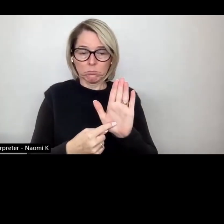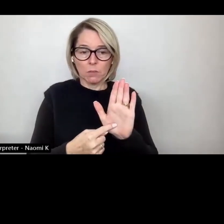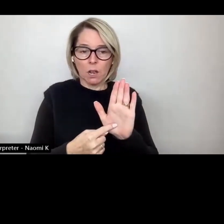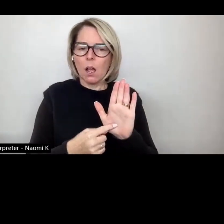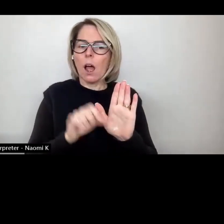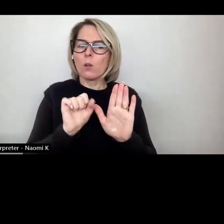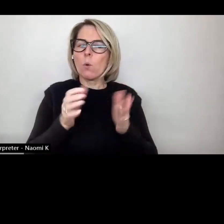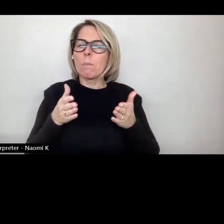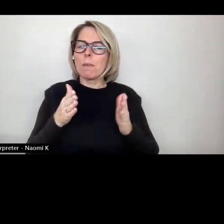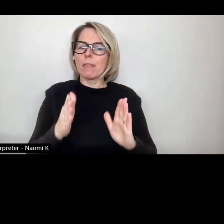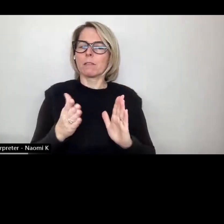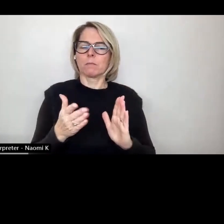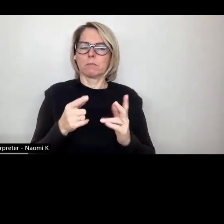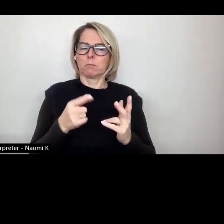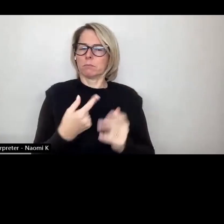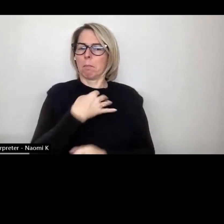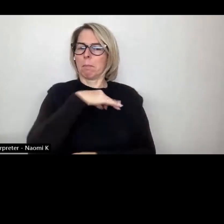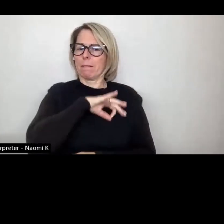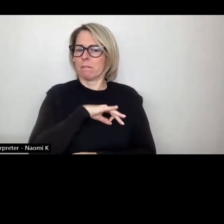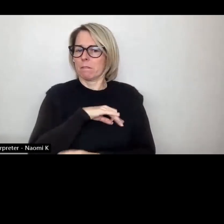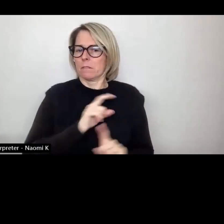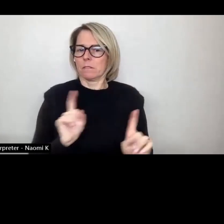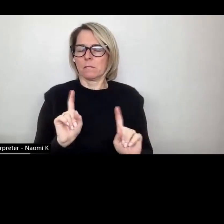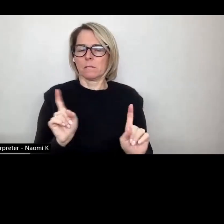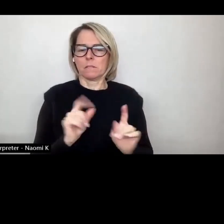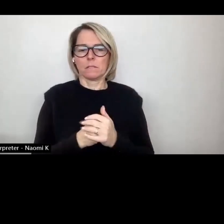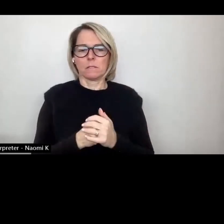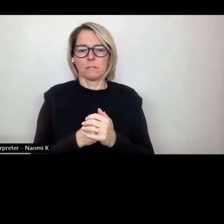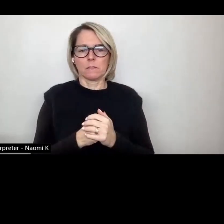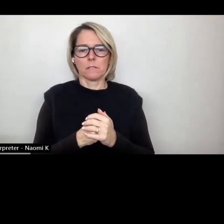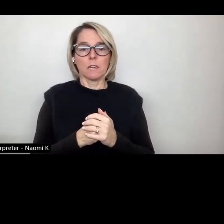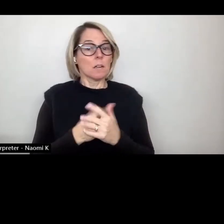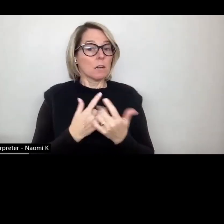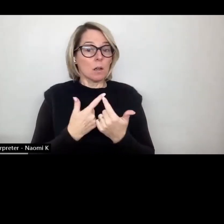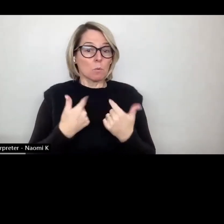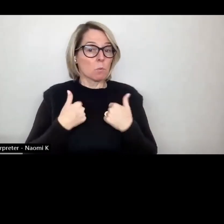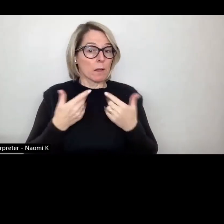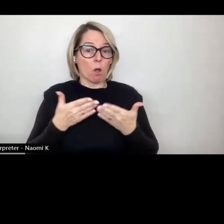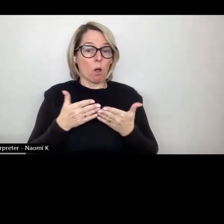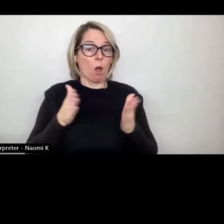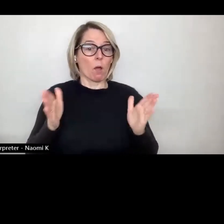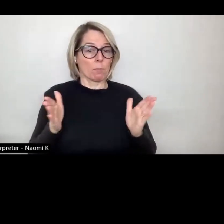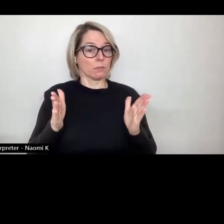It would also be open to providers to use a mix of those two approaches.